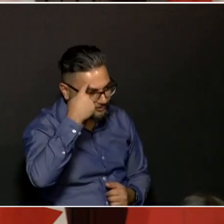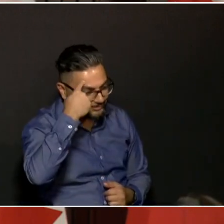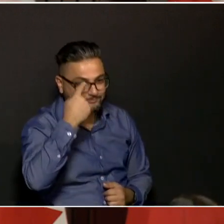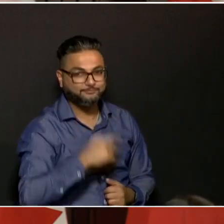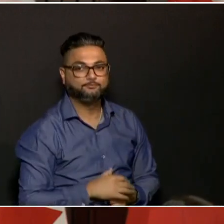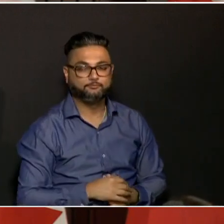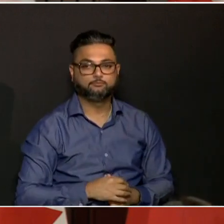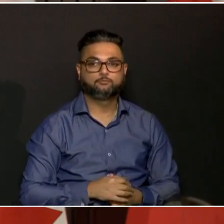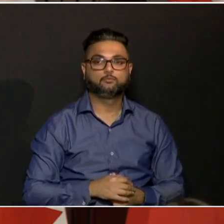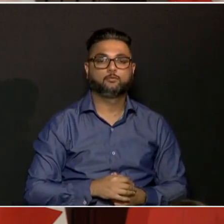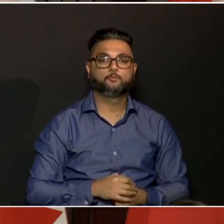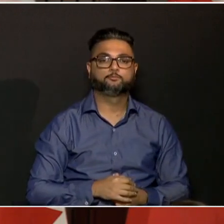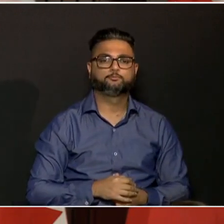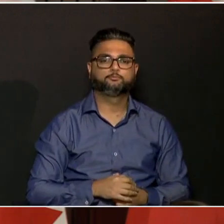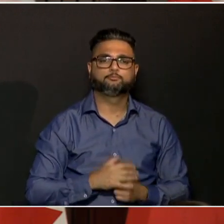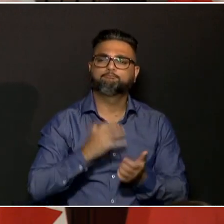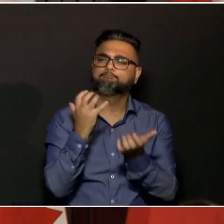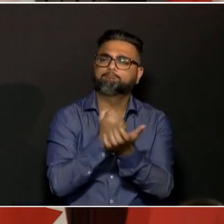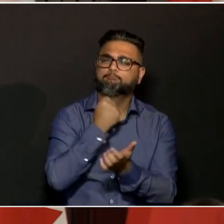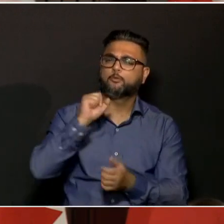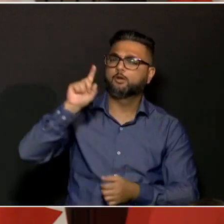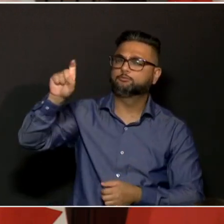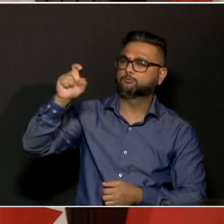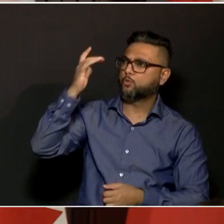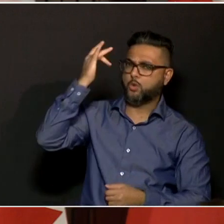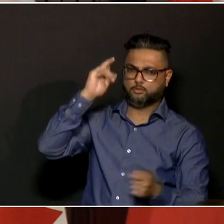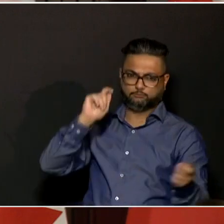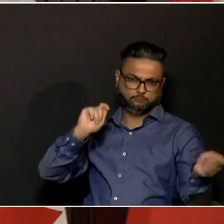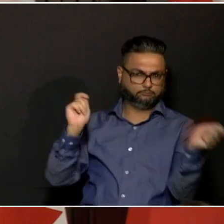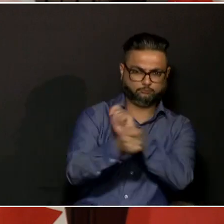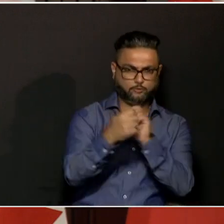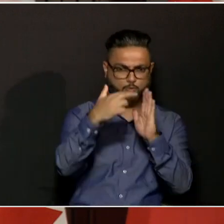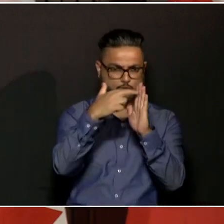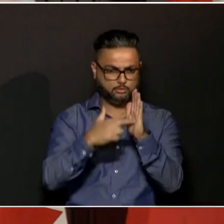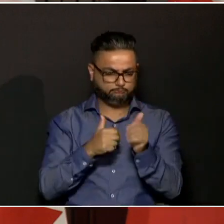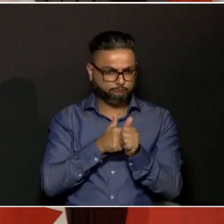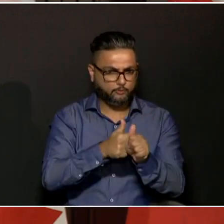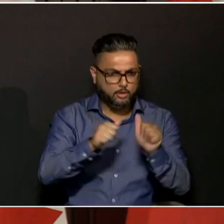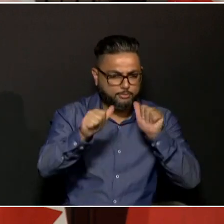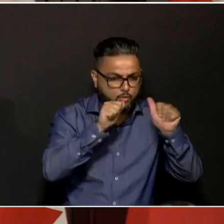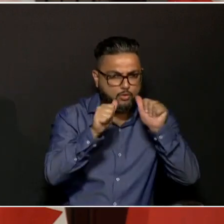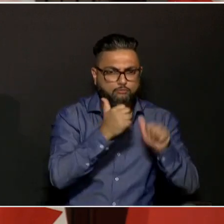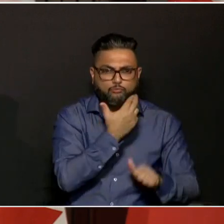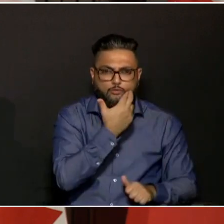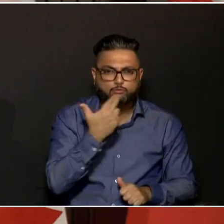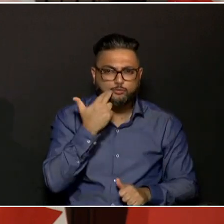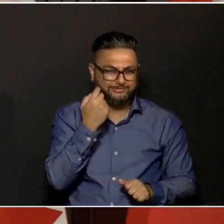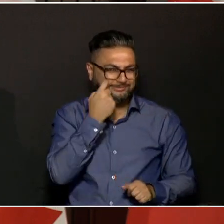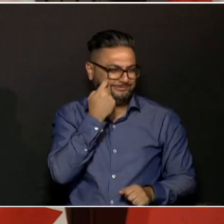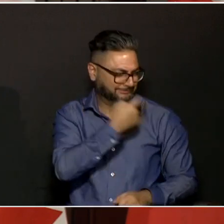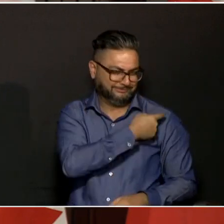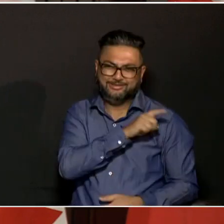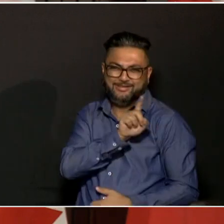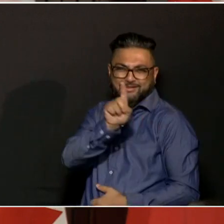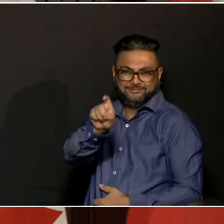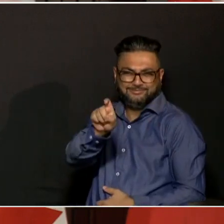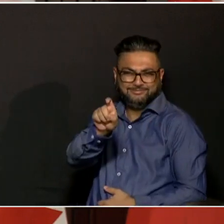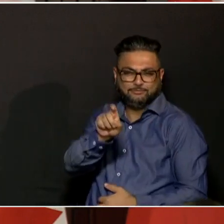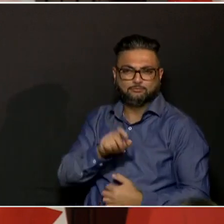Hi, Premier I wanted to ask about the decision to change rules about bars and restaurants as